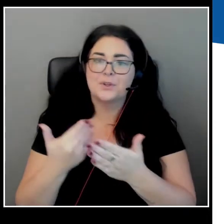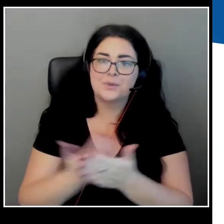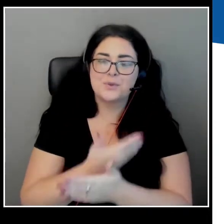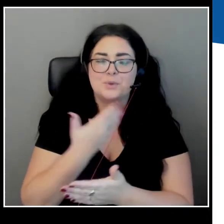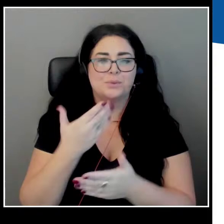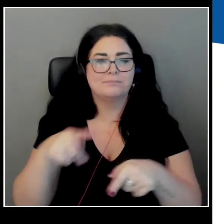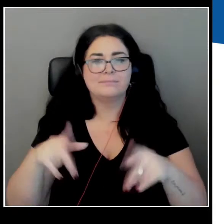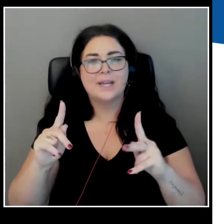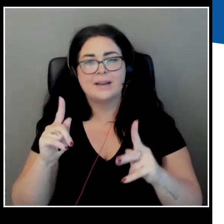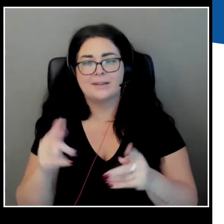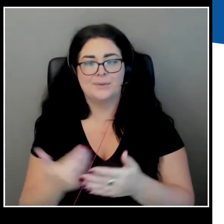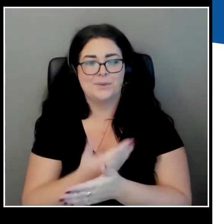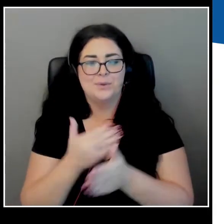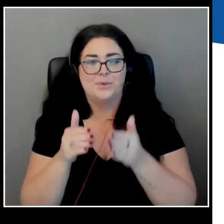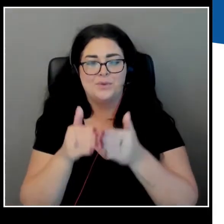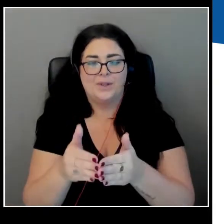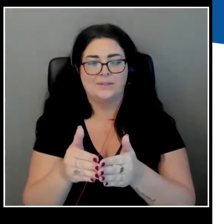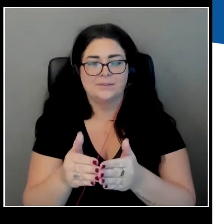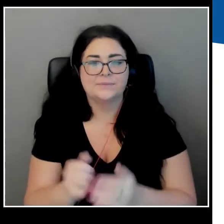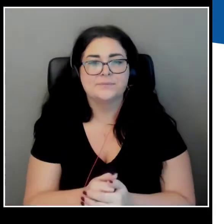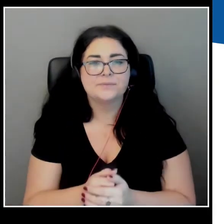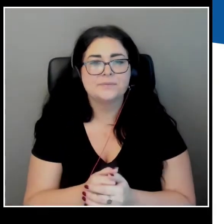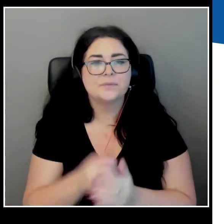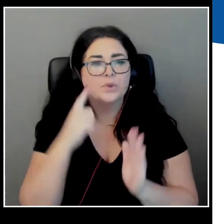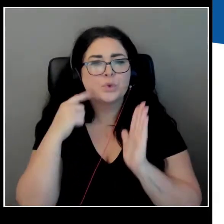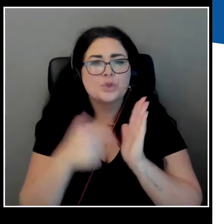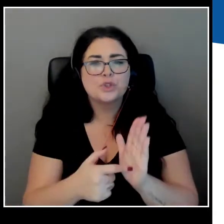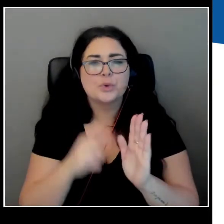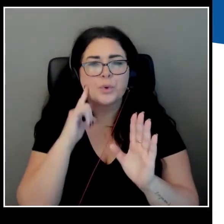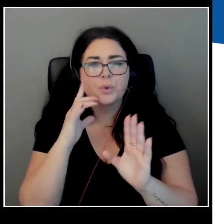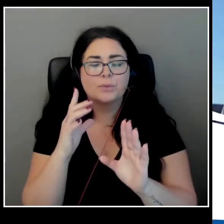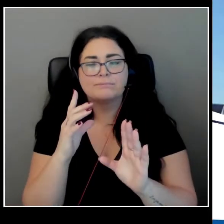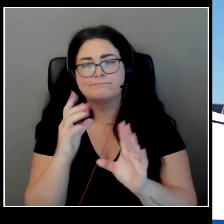Here is a short timelapse video covering the exterior construction of the vessel.